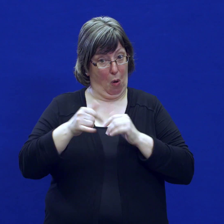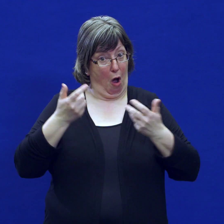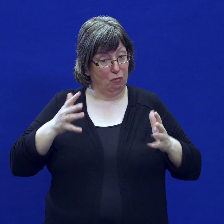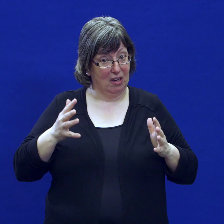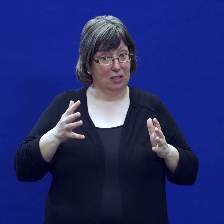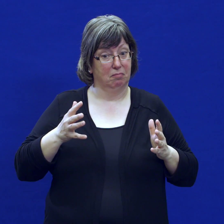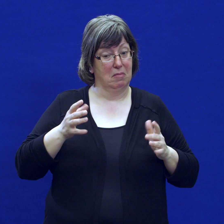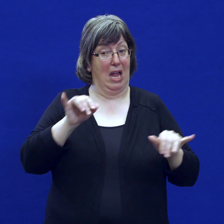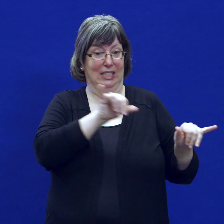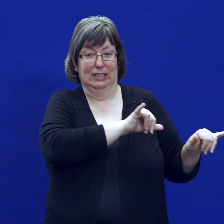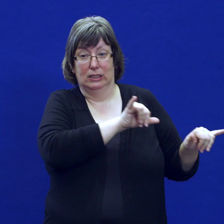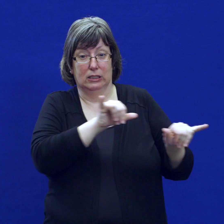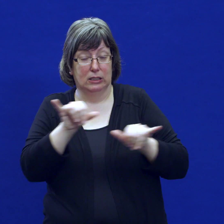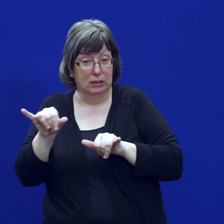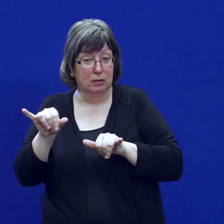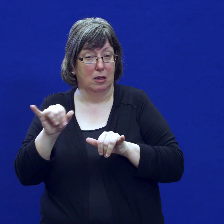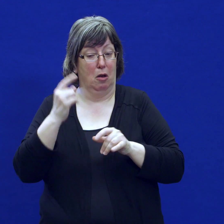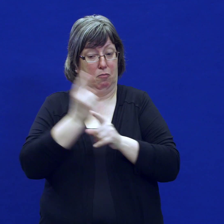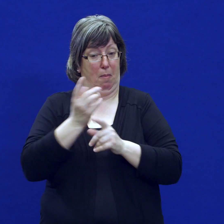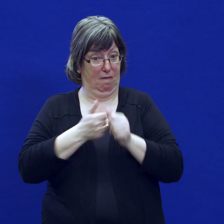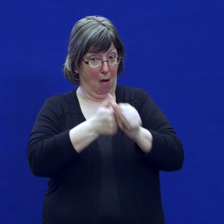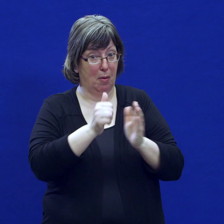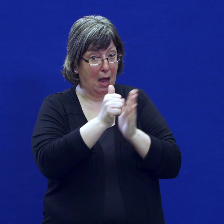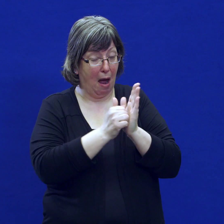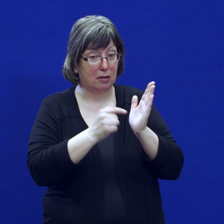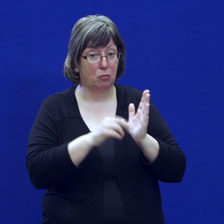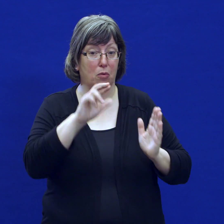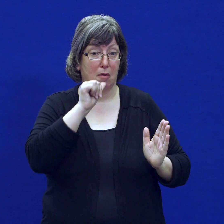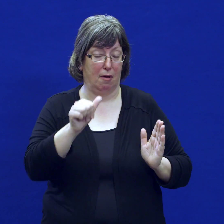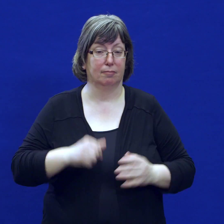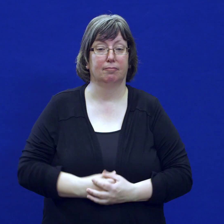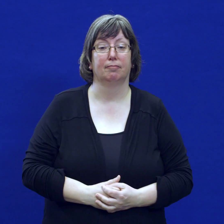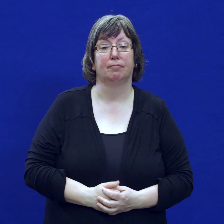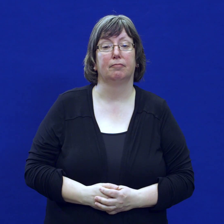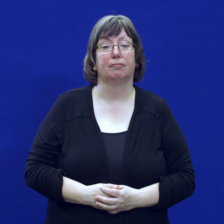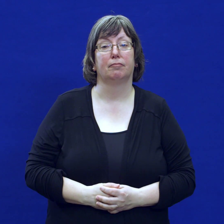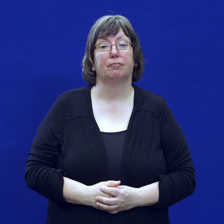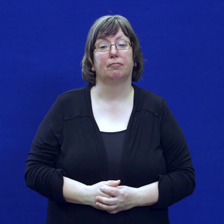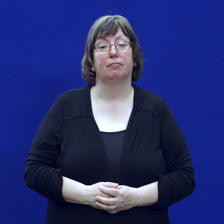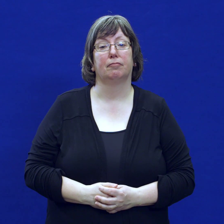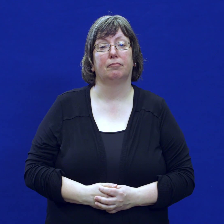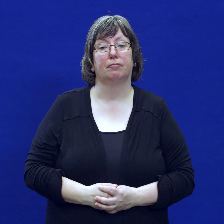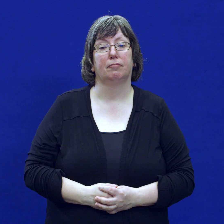are consistent with the purpose of this Act